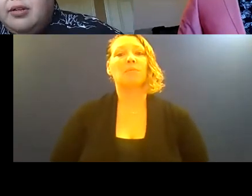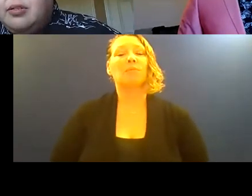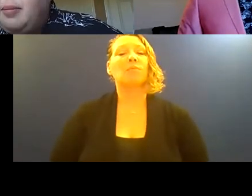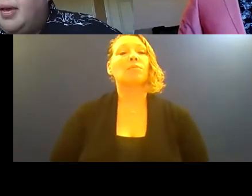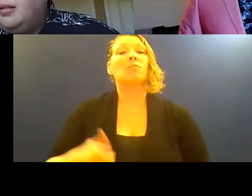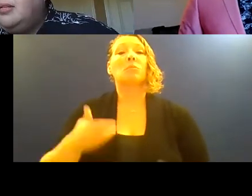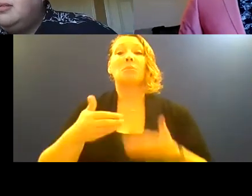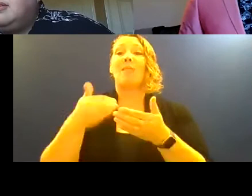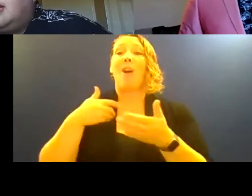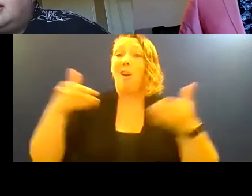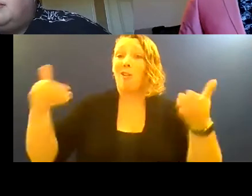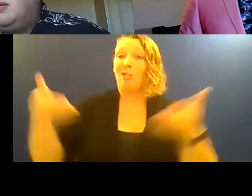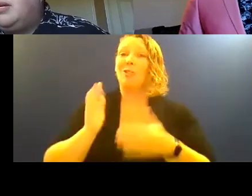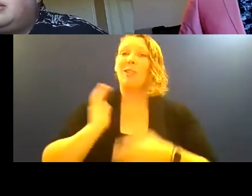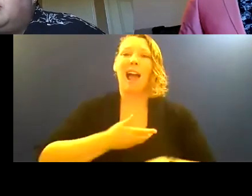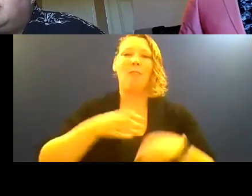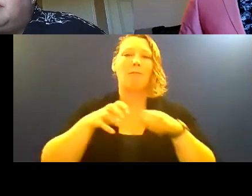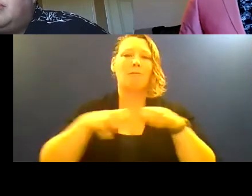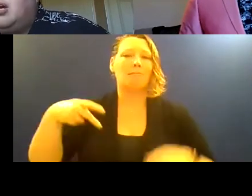So before we introduce our panelists.